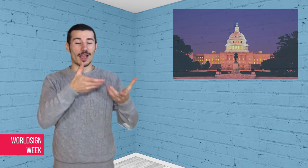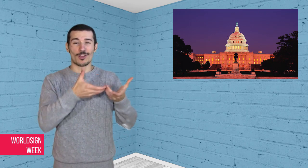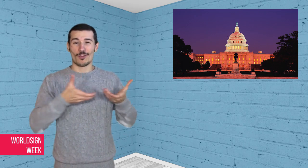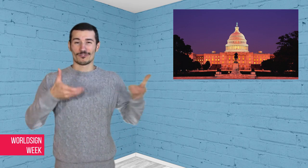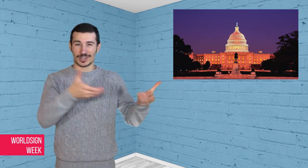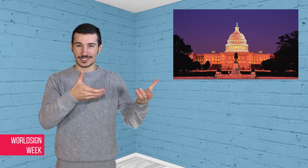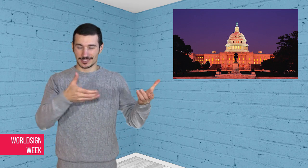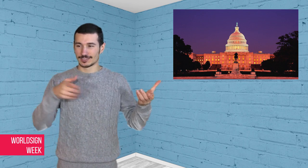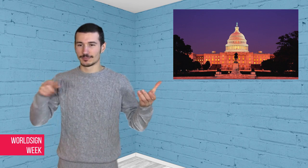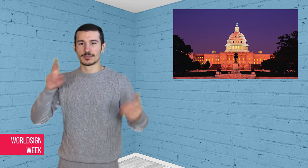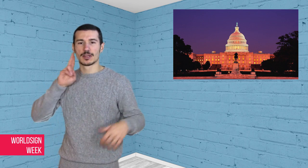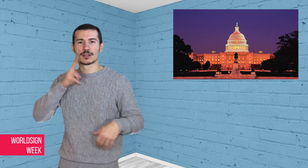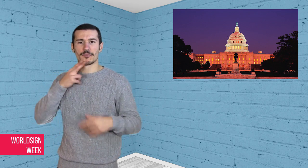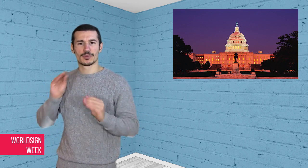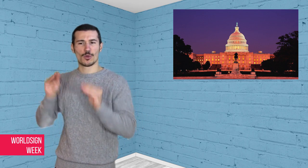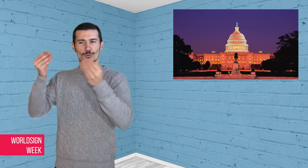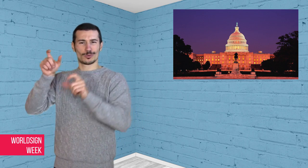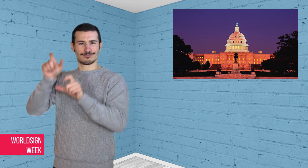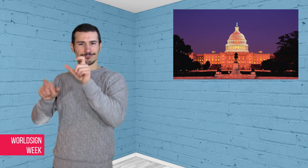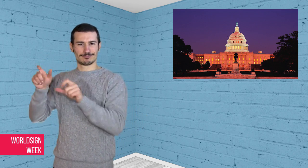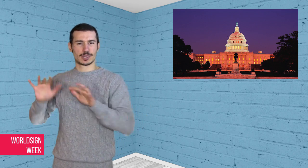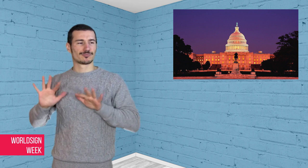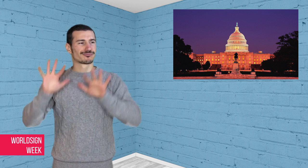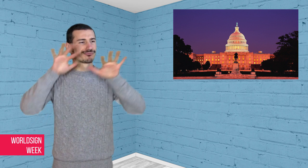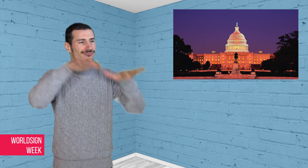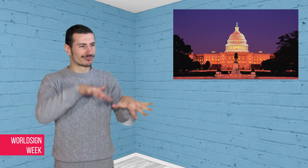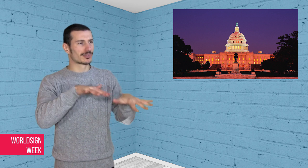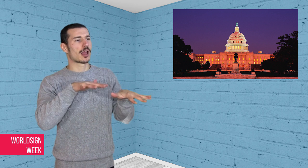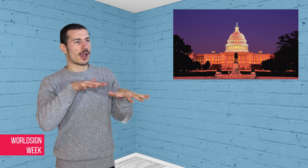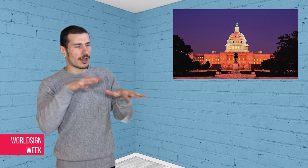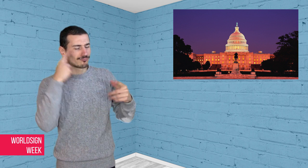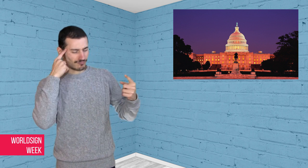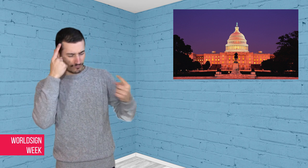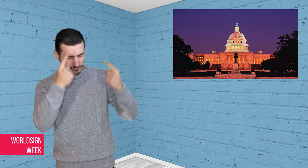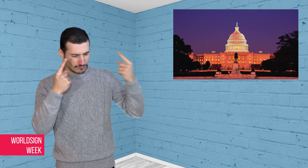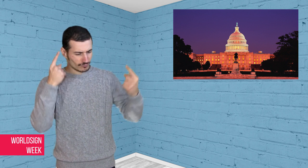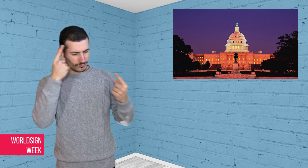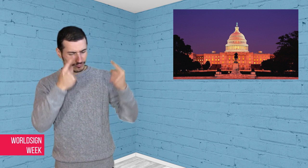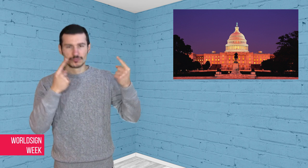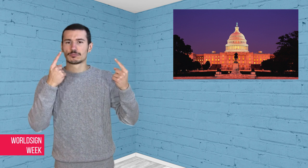It had opened many doors for young Deaf people.